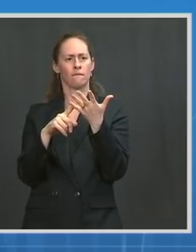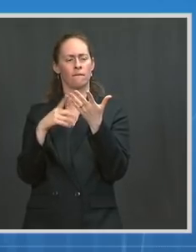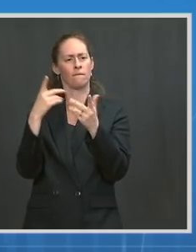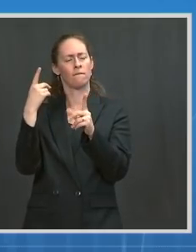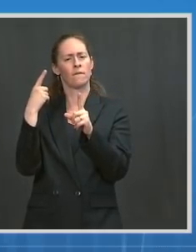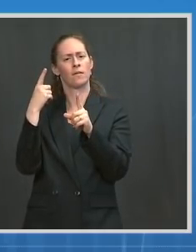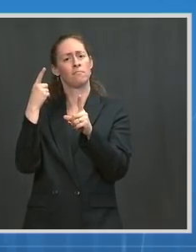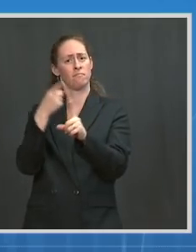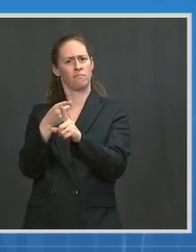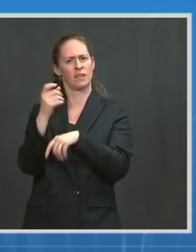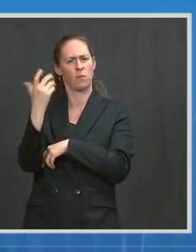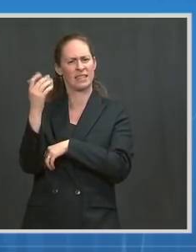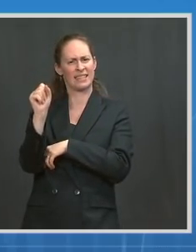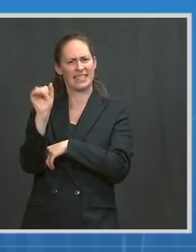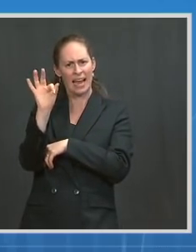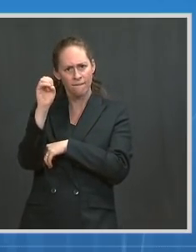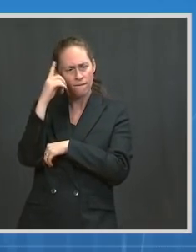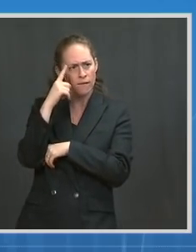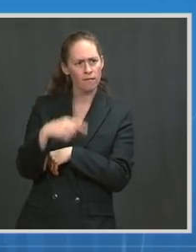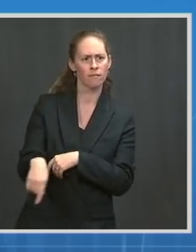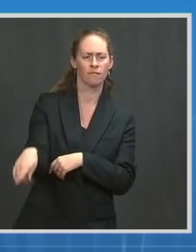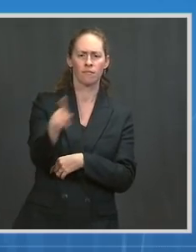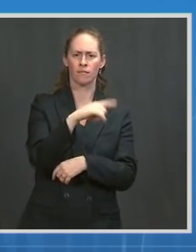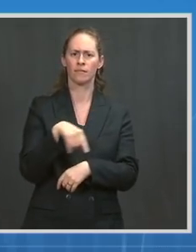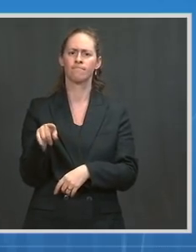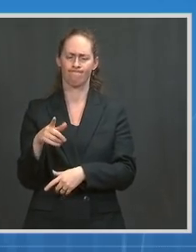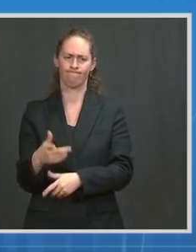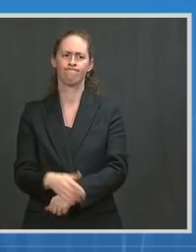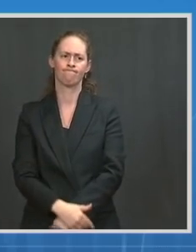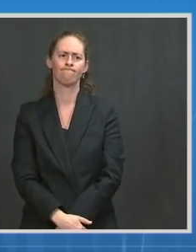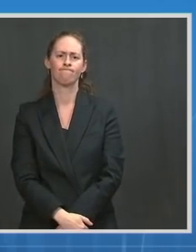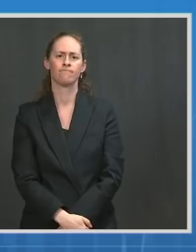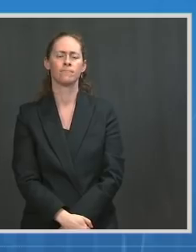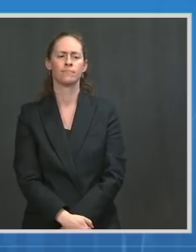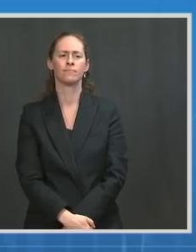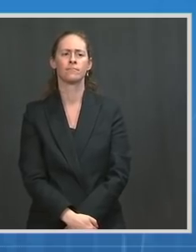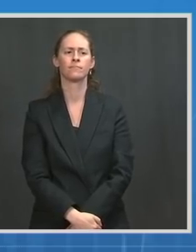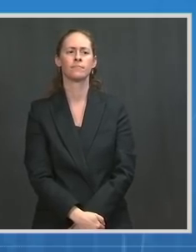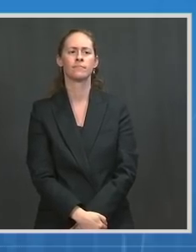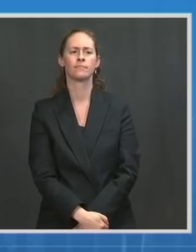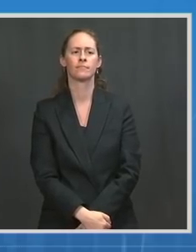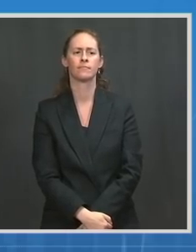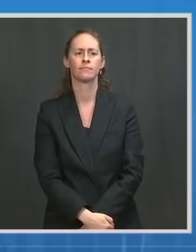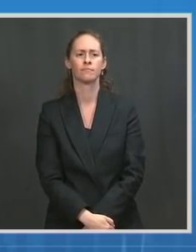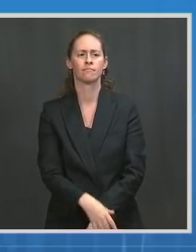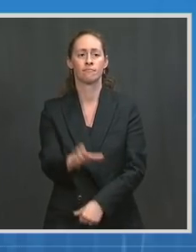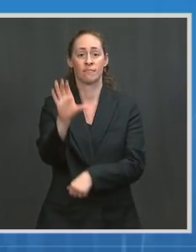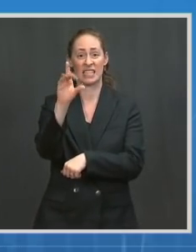Of course, this guidance is really just for individuals who are vaccinated and what they can do -- safely do.